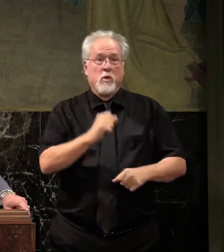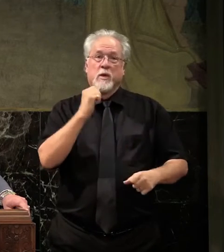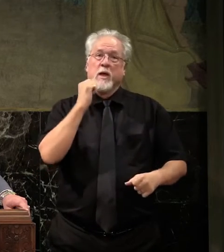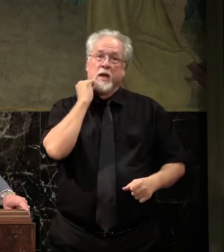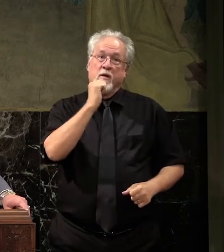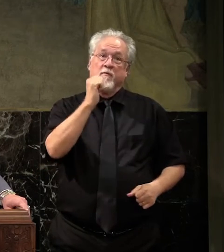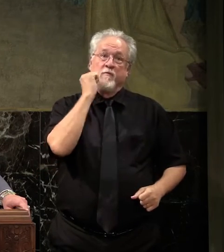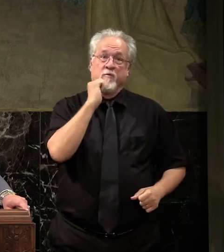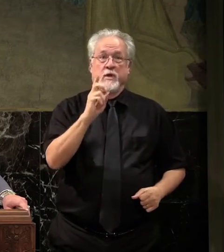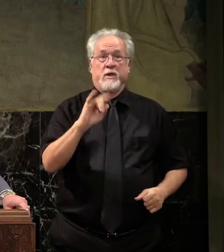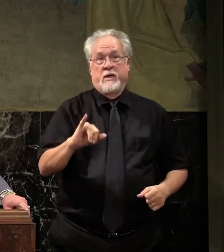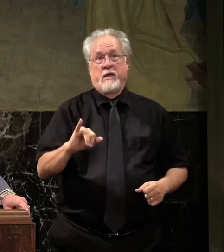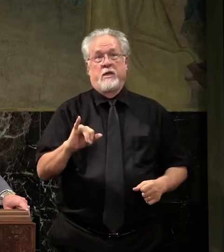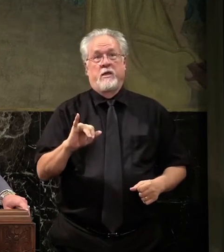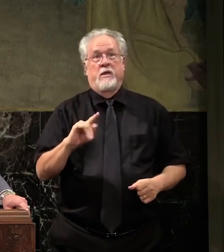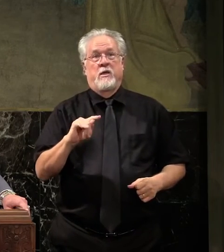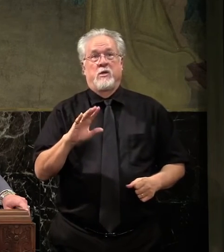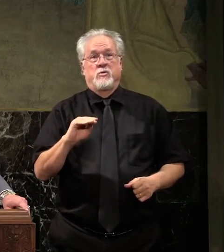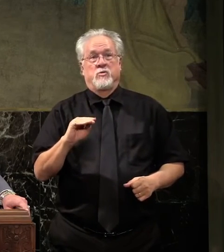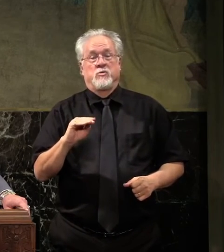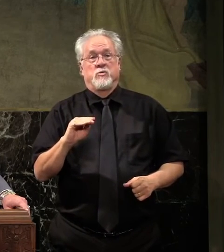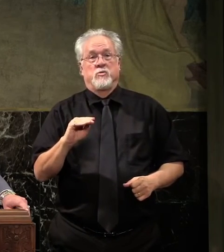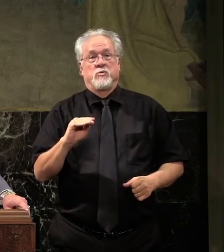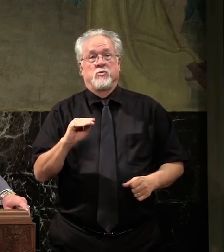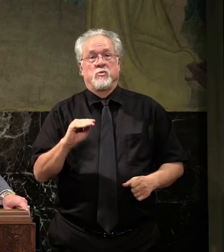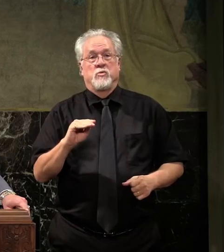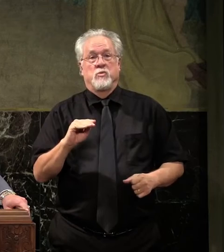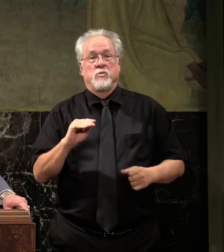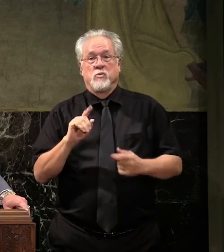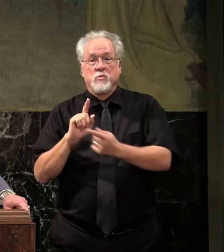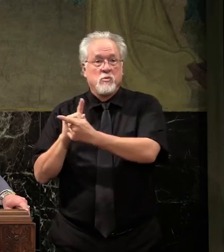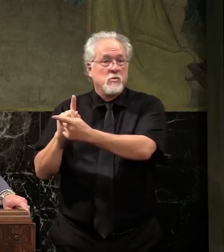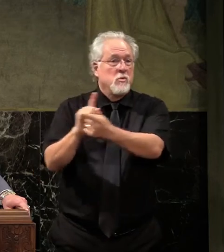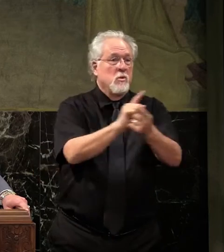day to get with people all across the state.